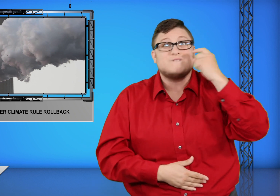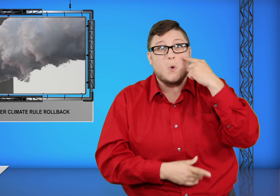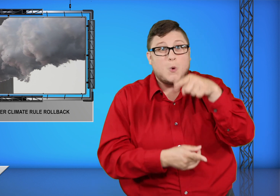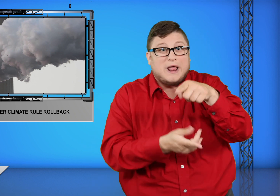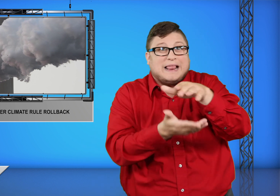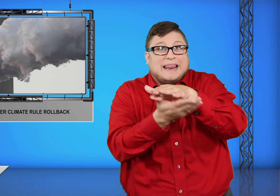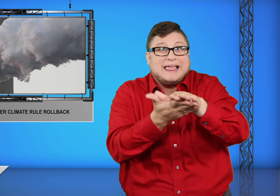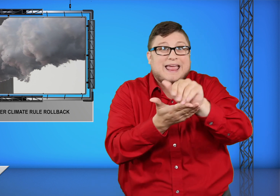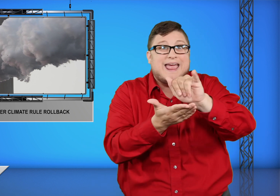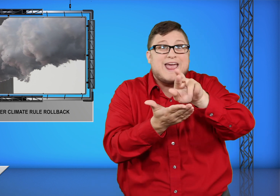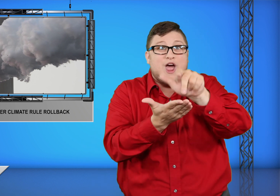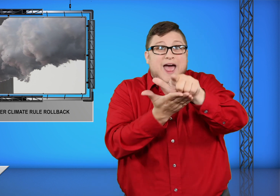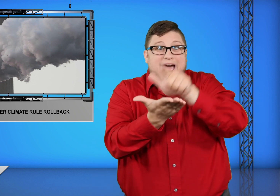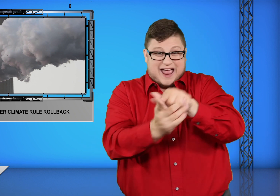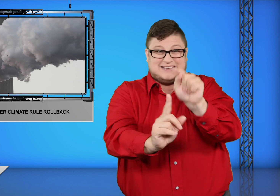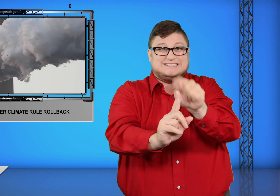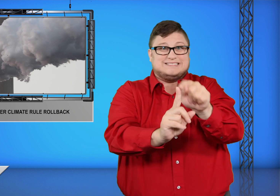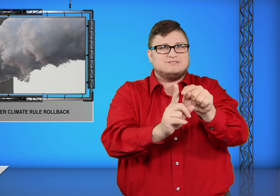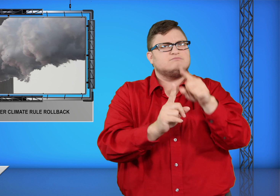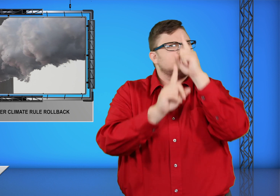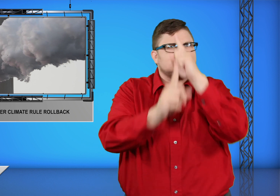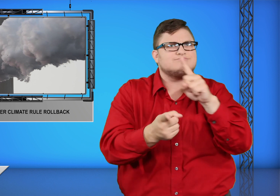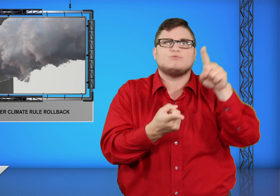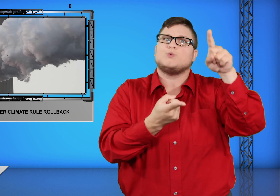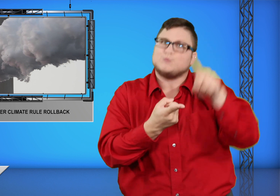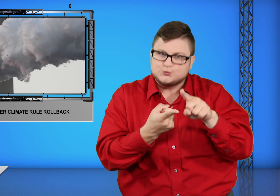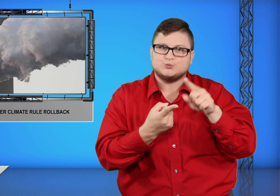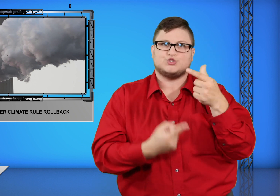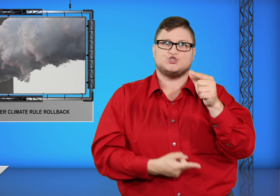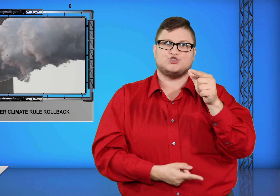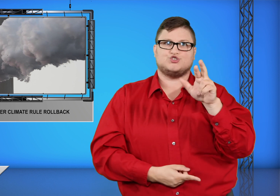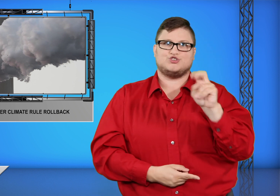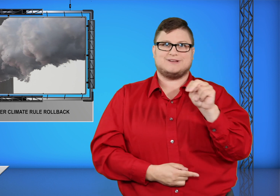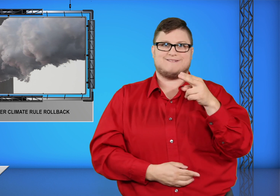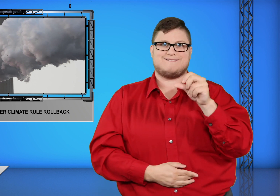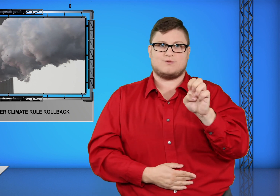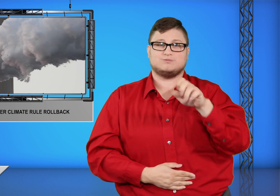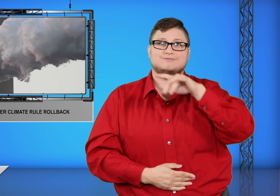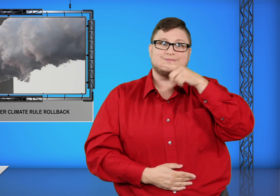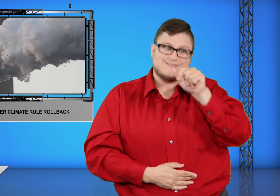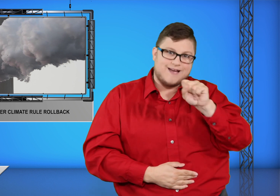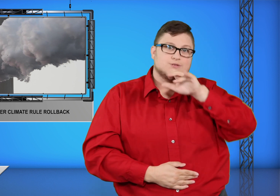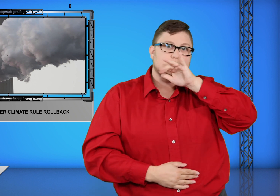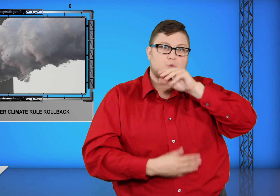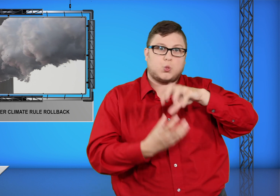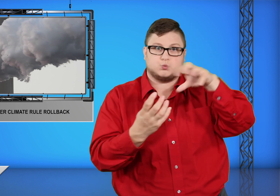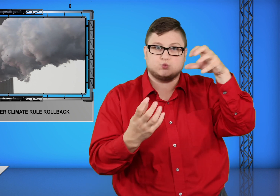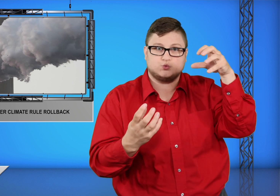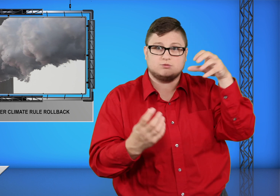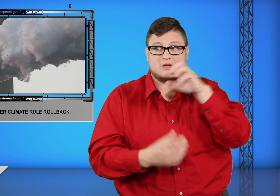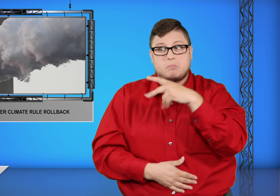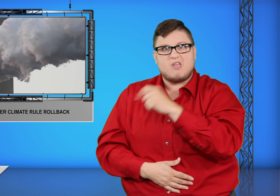federal Clean Air Act.